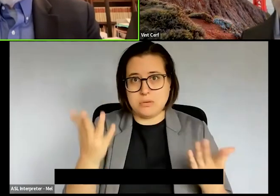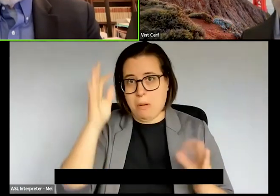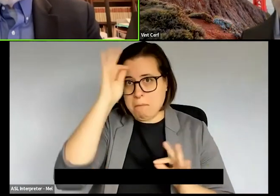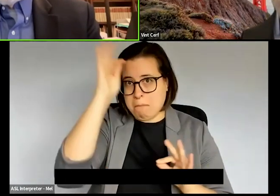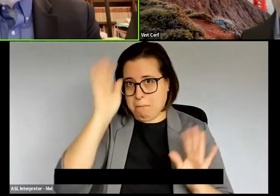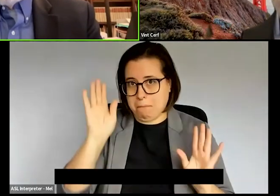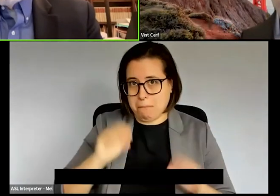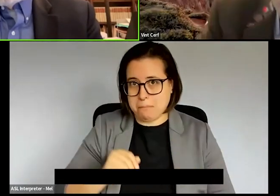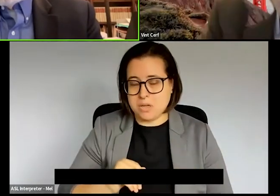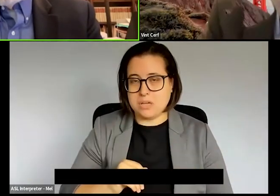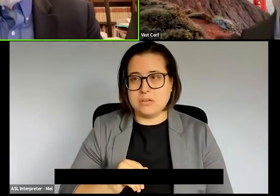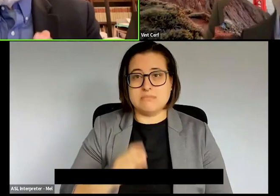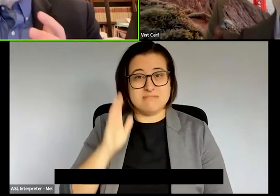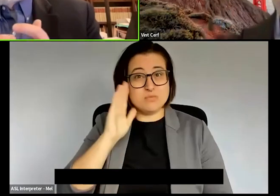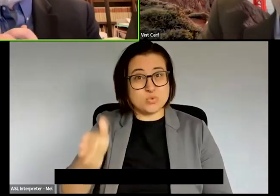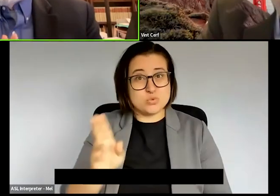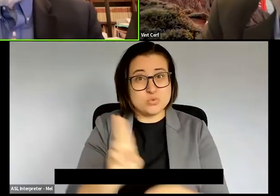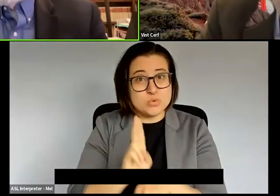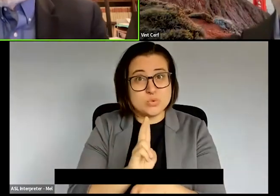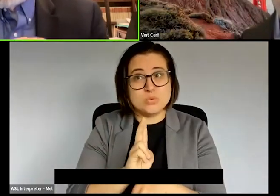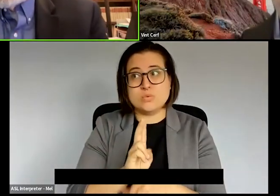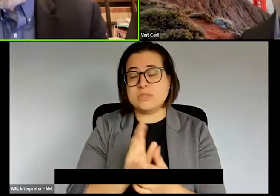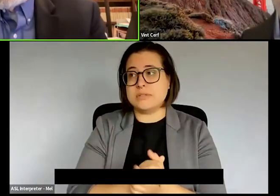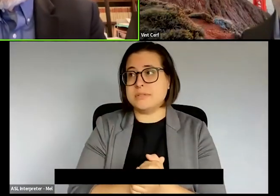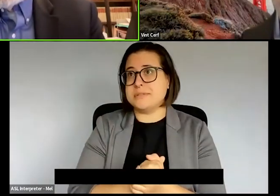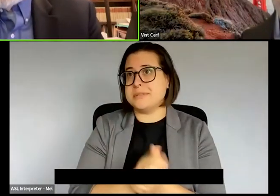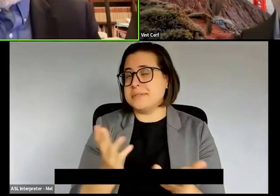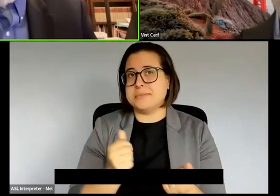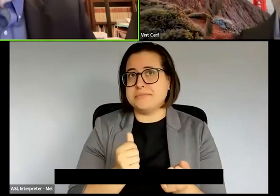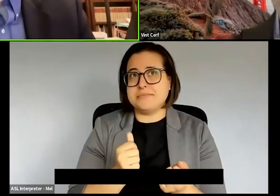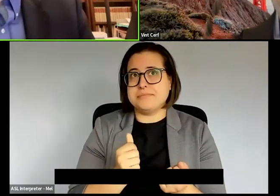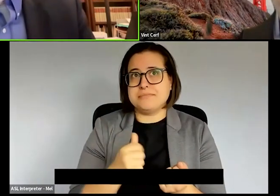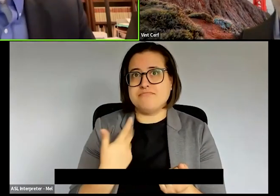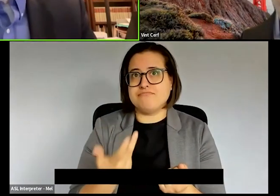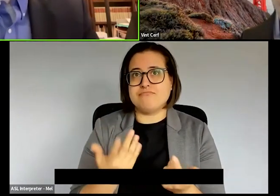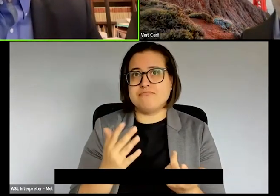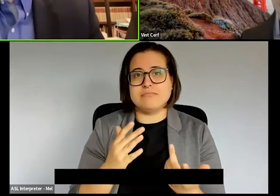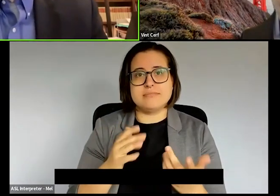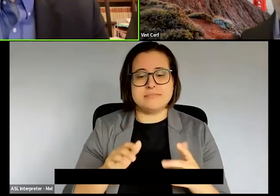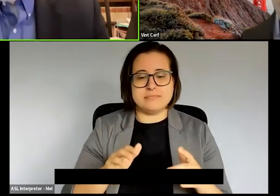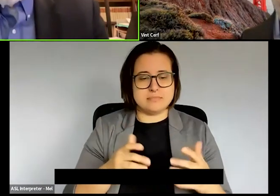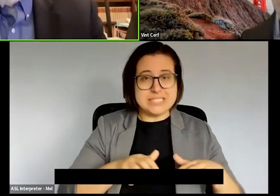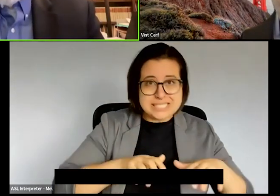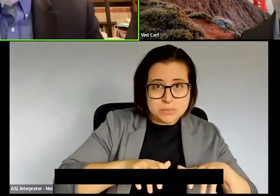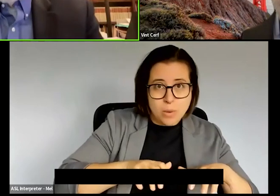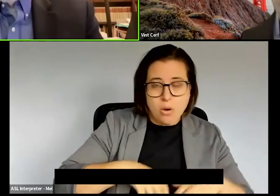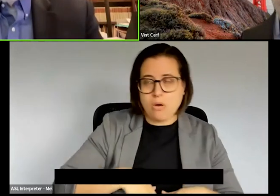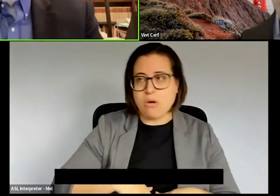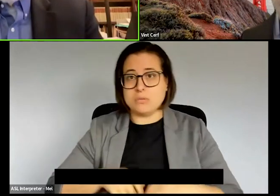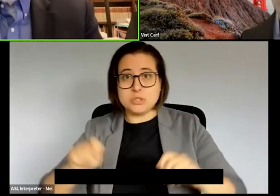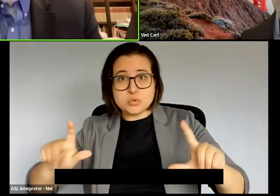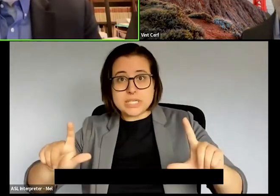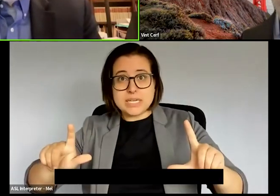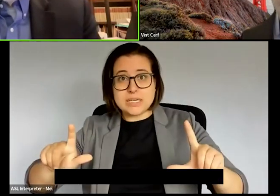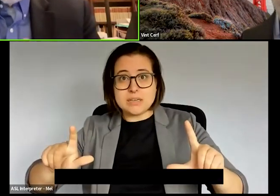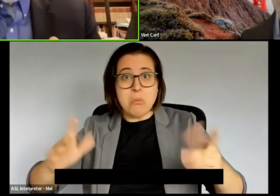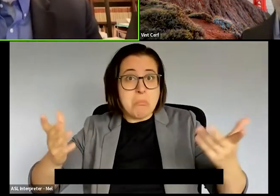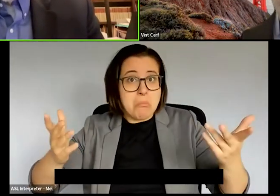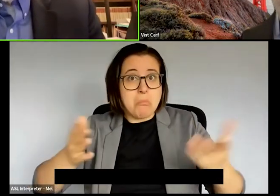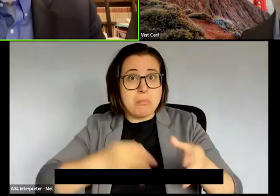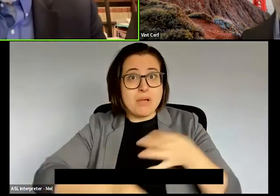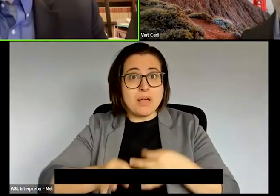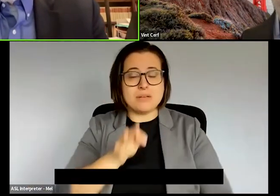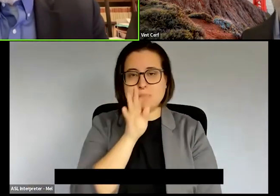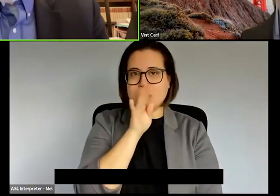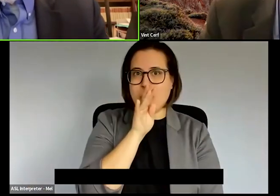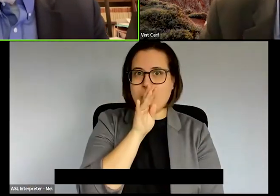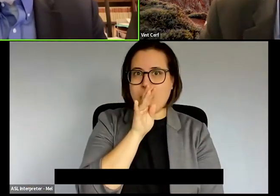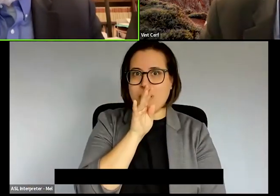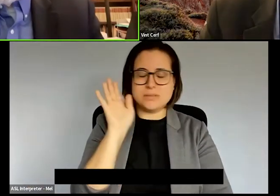In the future will we be using keyboards and screens or will we be using voice or maybe